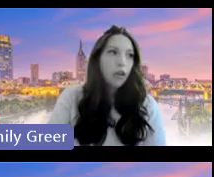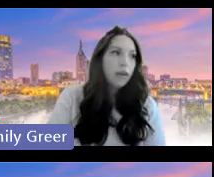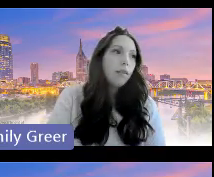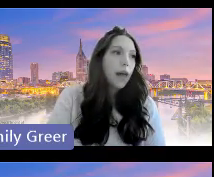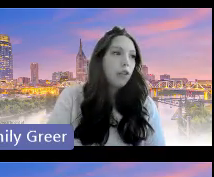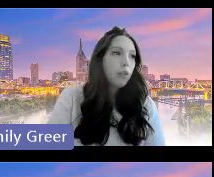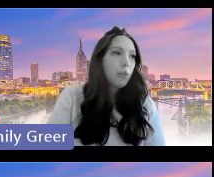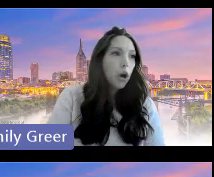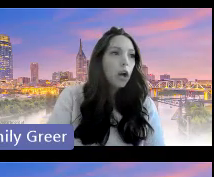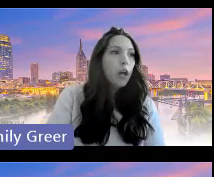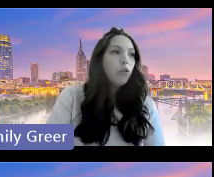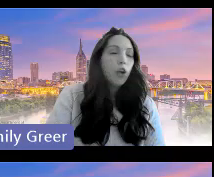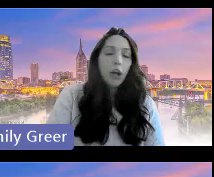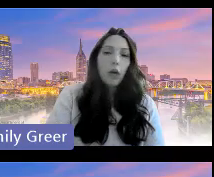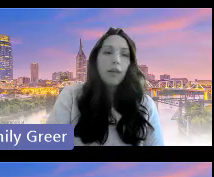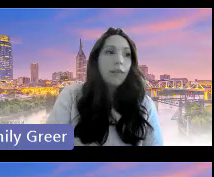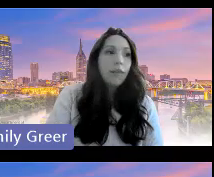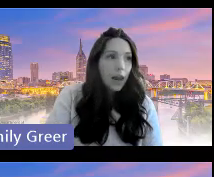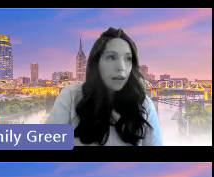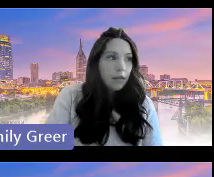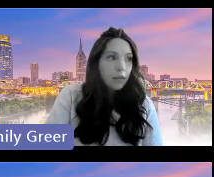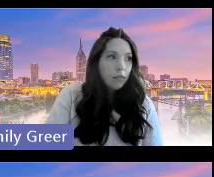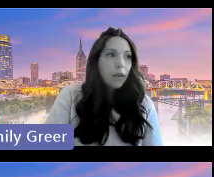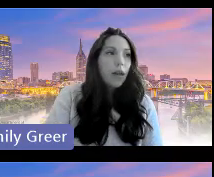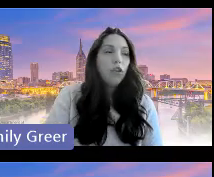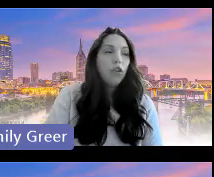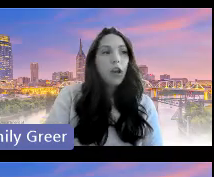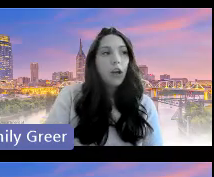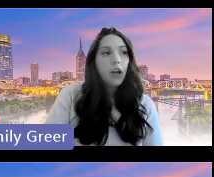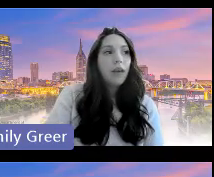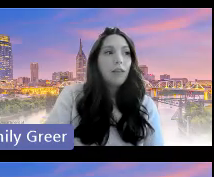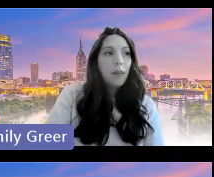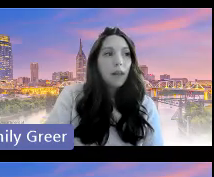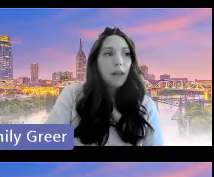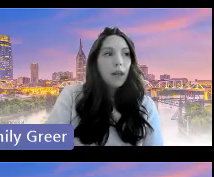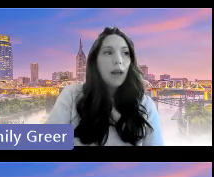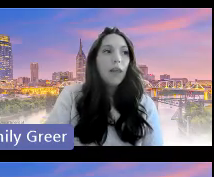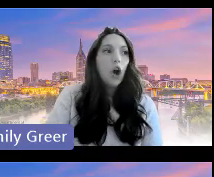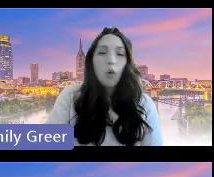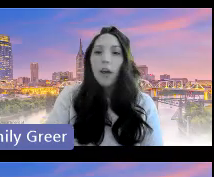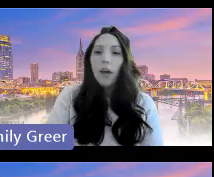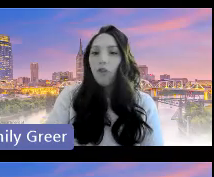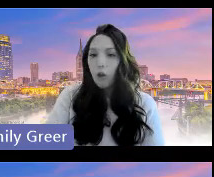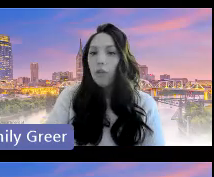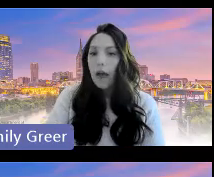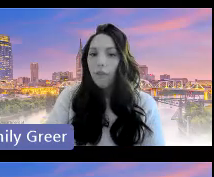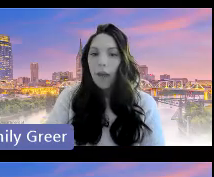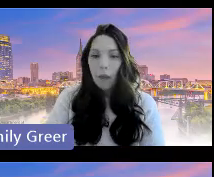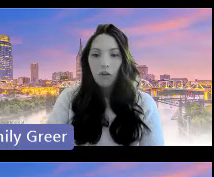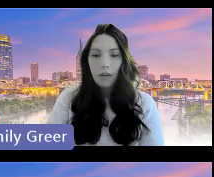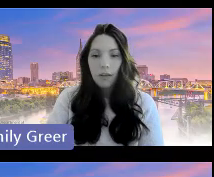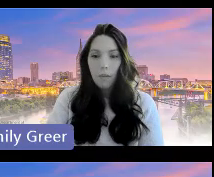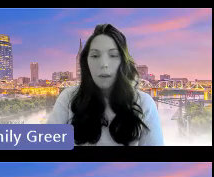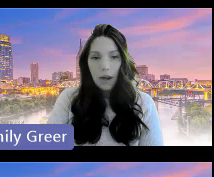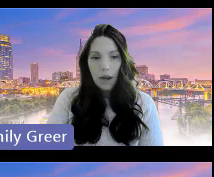You're going to select more, you're going to go to settings, then you're going to go to accessibility and then always show live captions in my meeting.